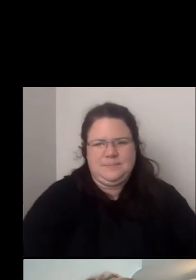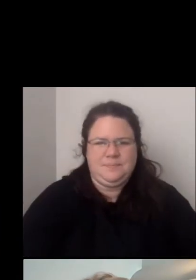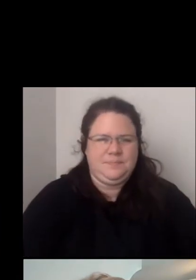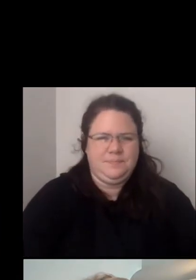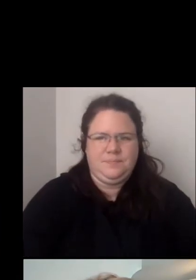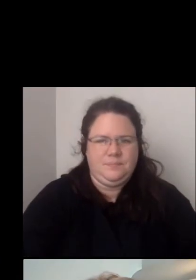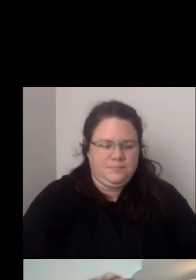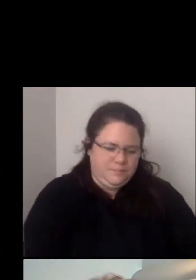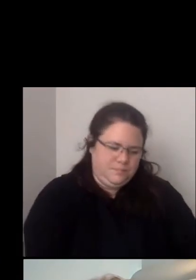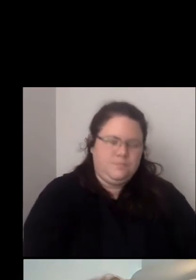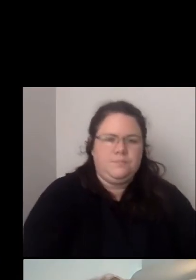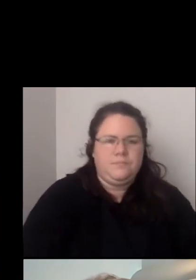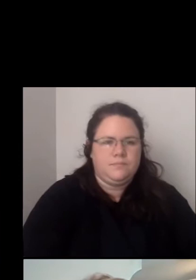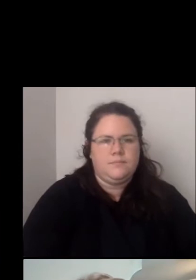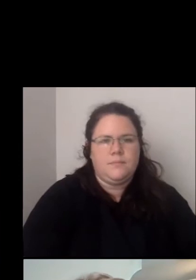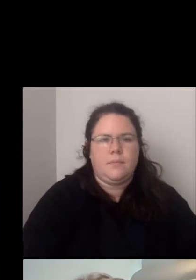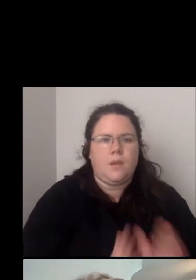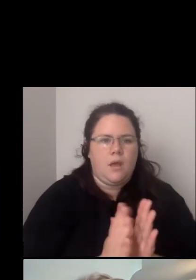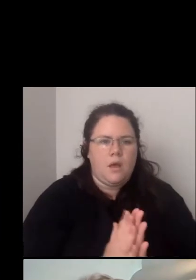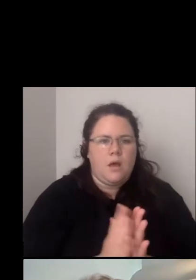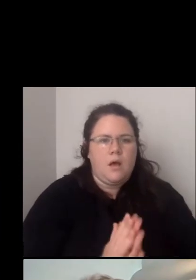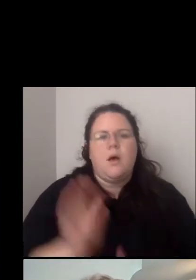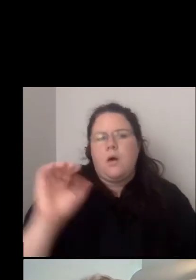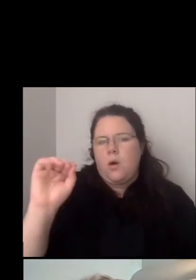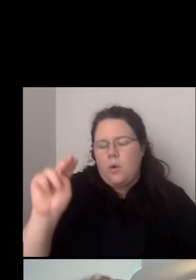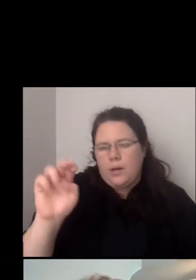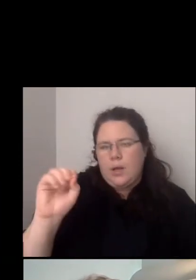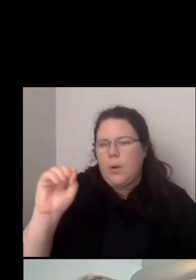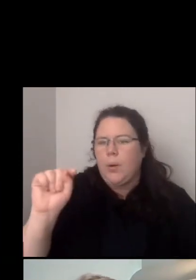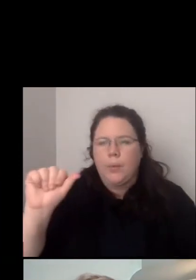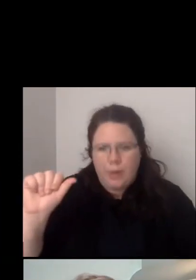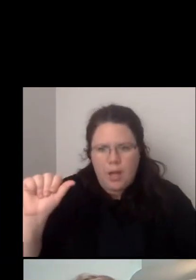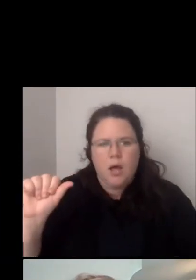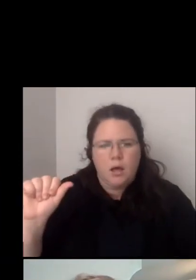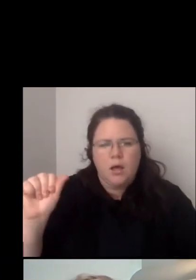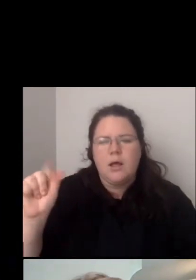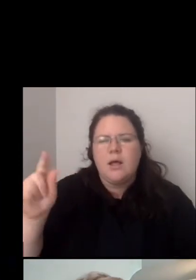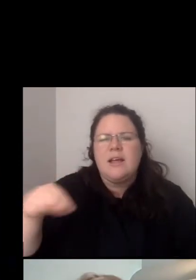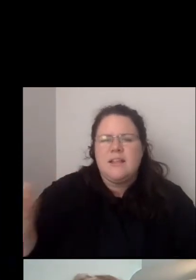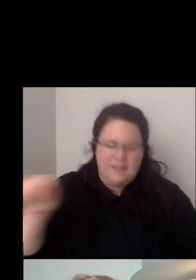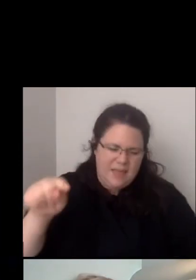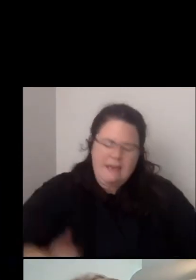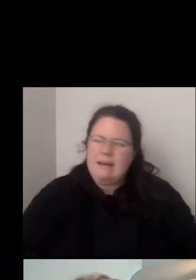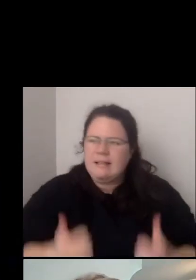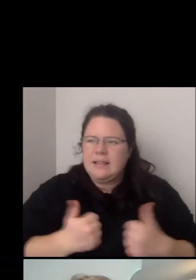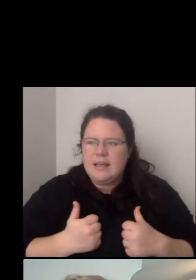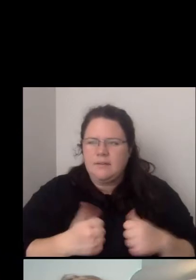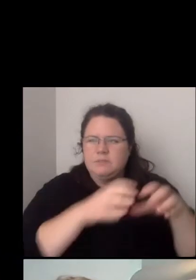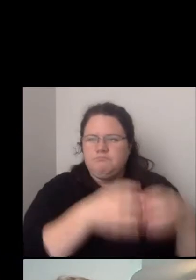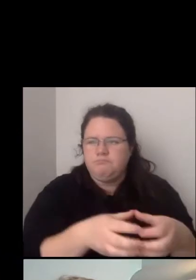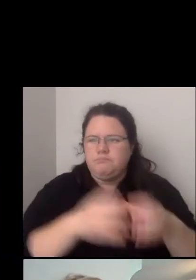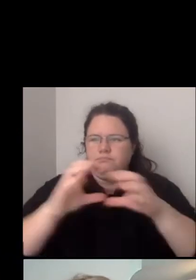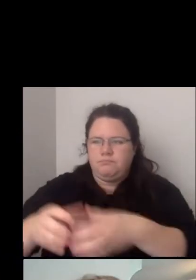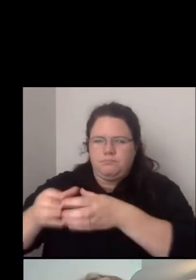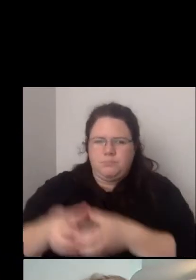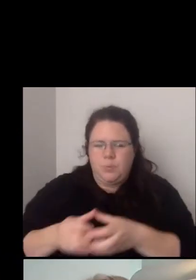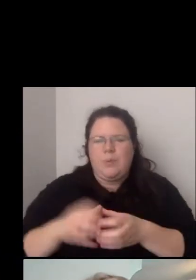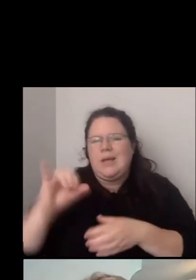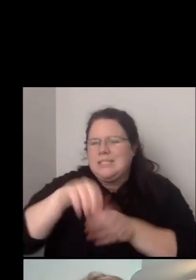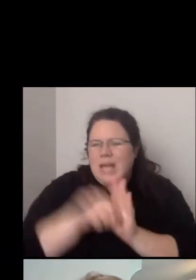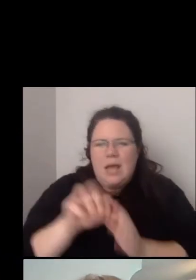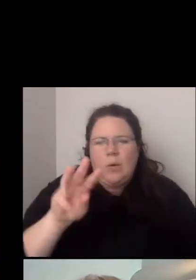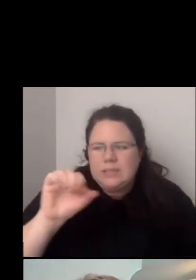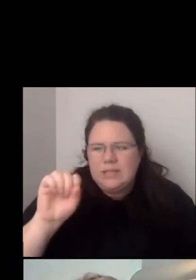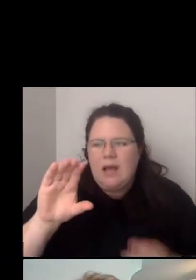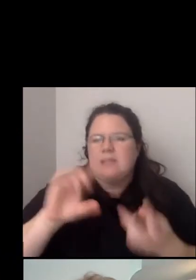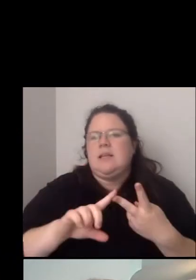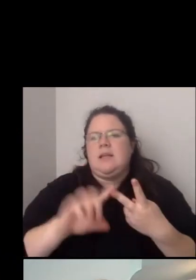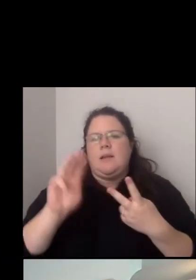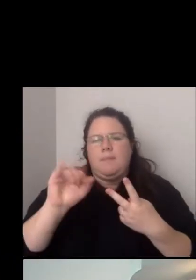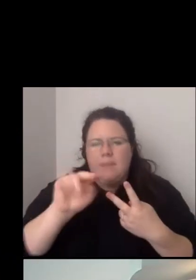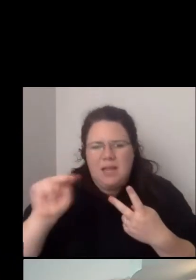The Oneota people lived in these pockets all across Minnesota, Wisconsin, Iowa, Illinois, Missouri.